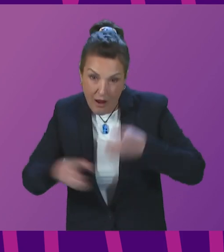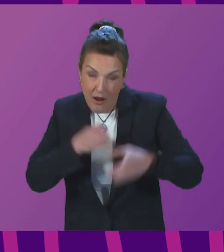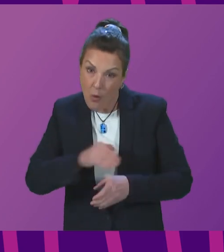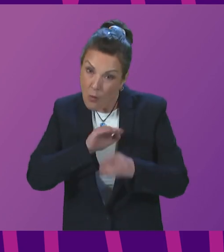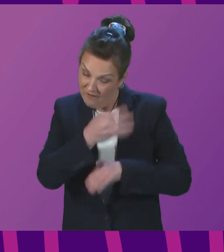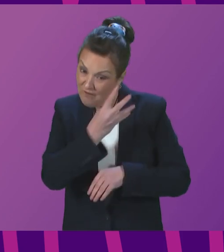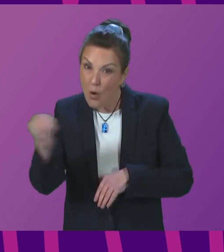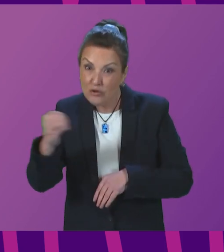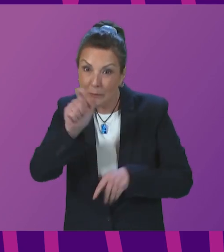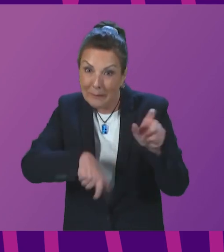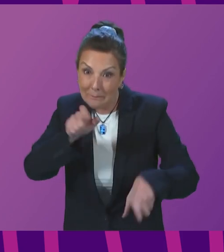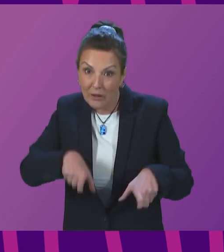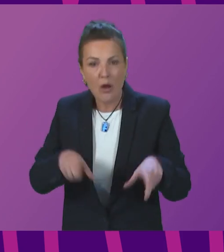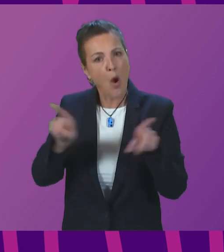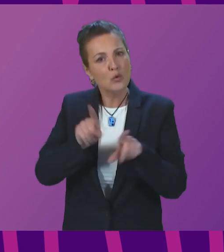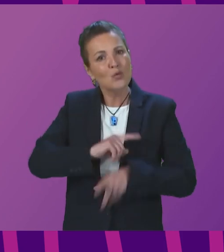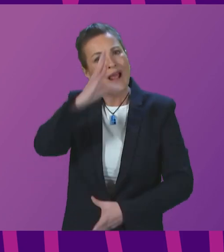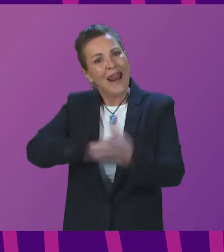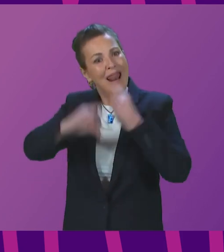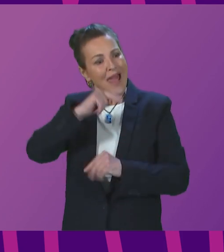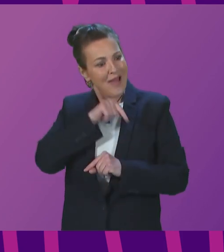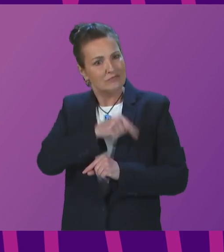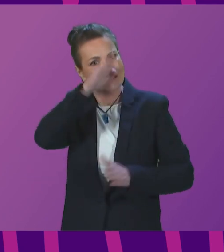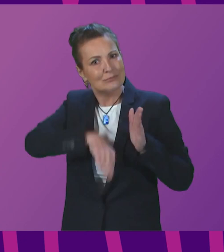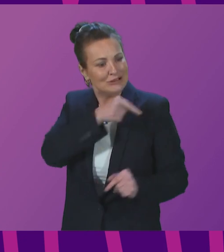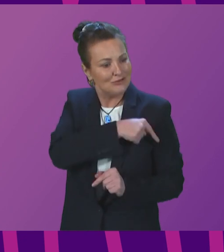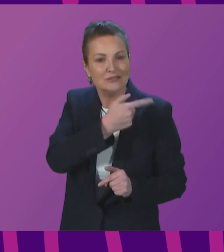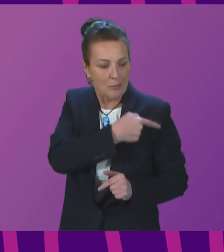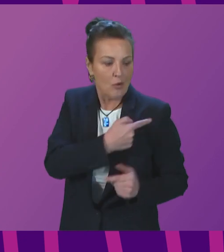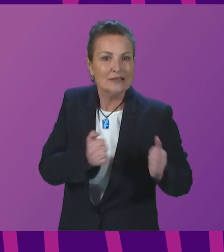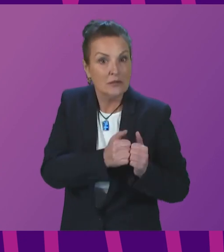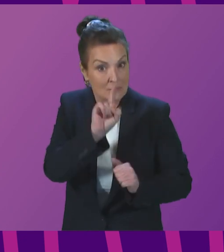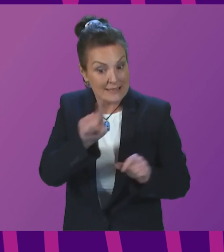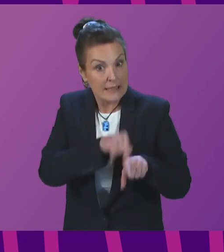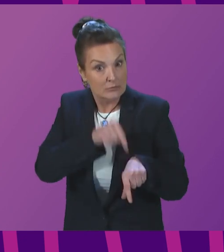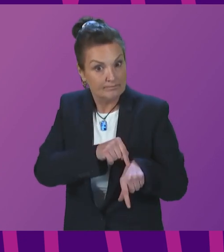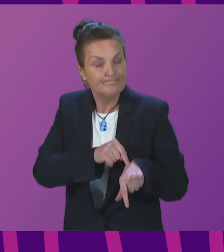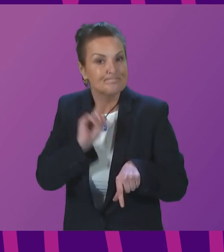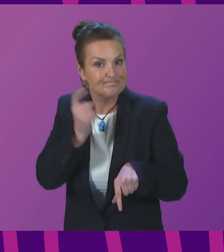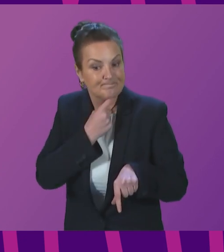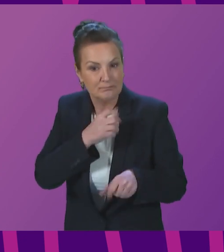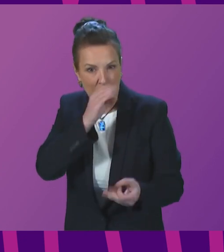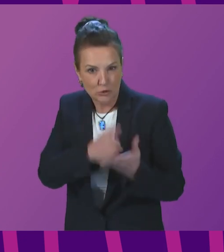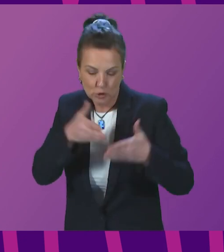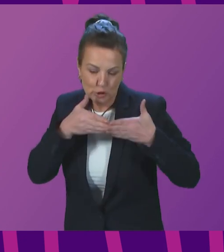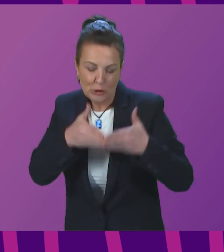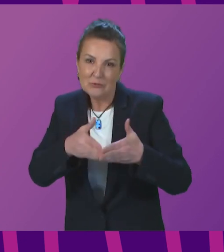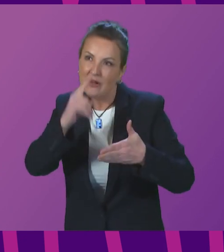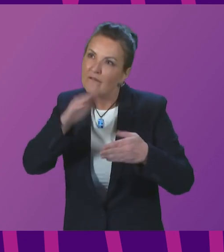As well as learning lessons from this experience, we are also determined to ensure that the shipyard has a bright future.